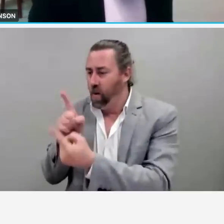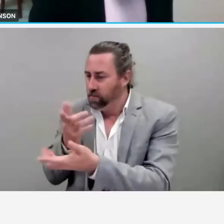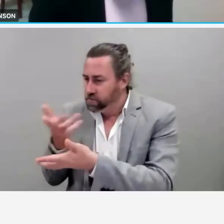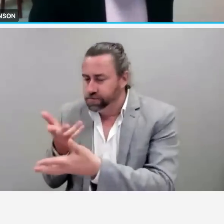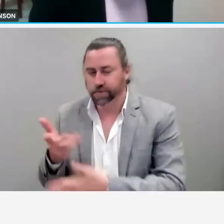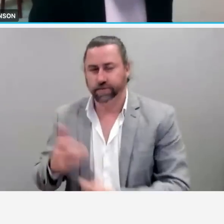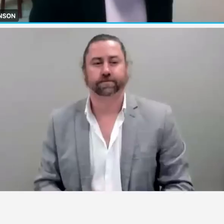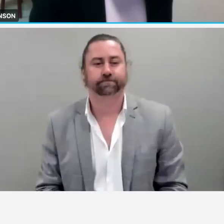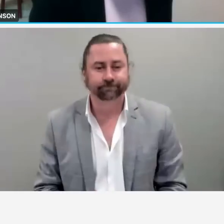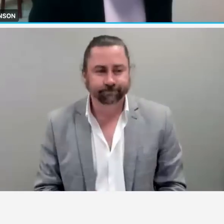So what did we hear?